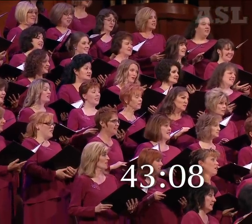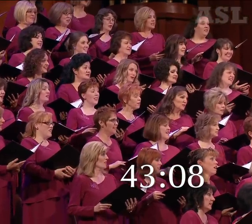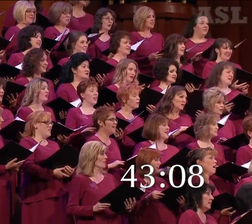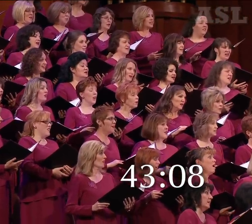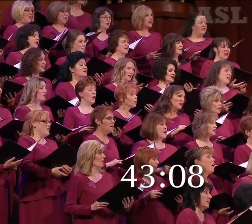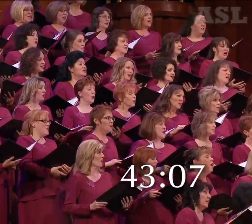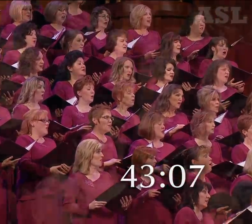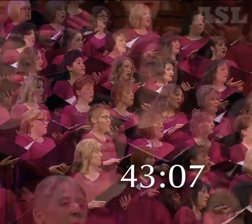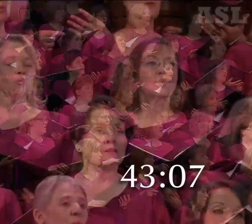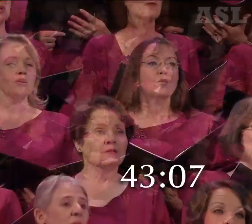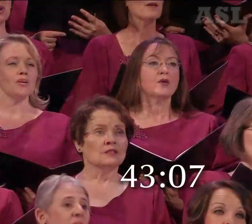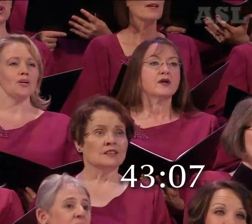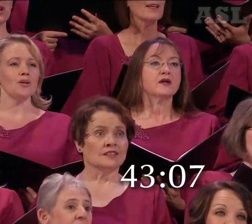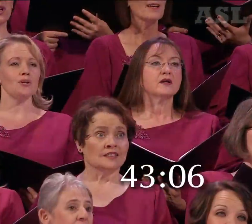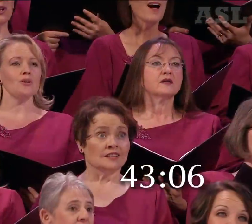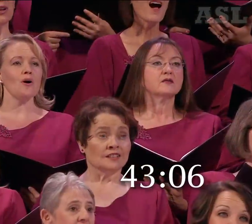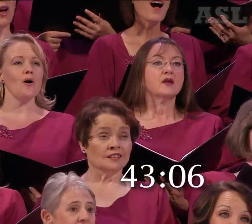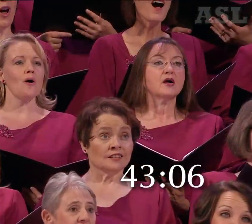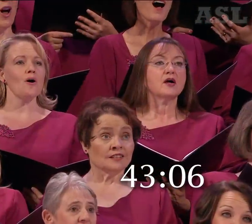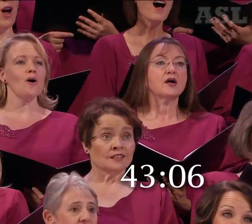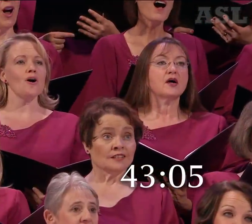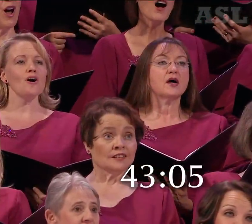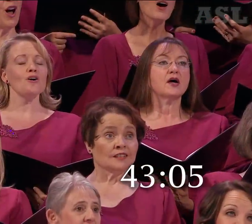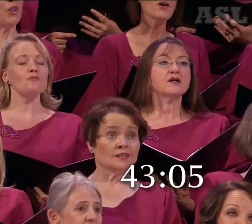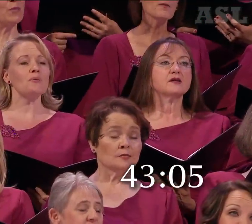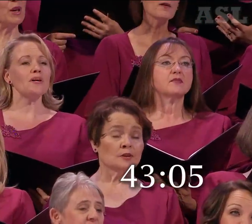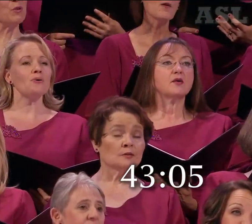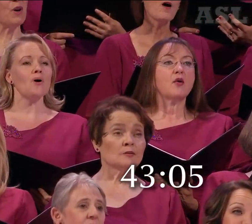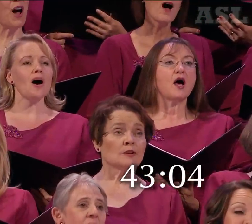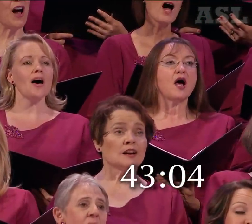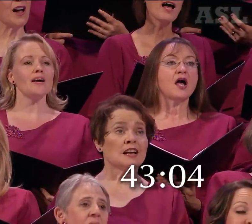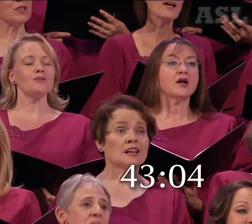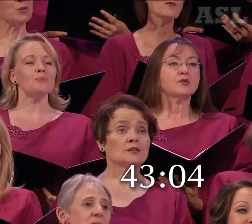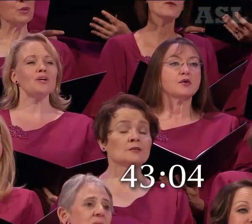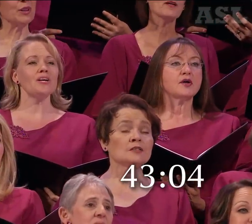THIS IS THE ENGLISH